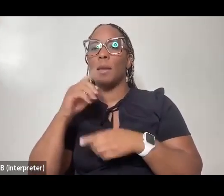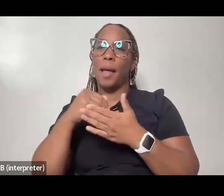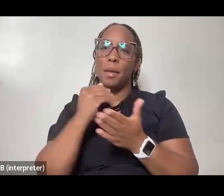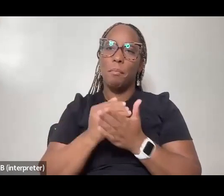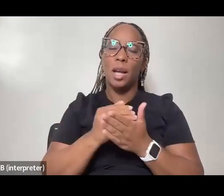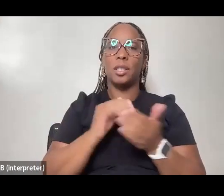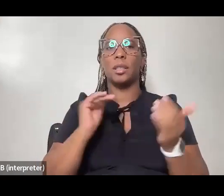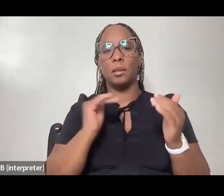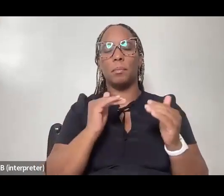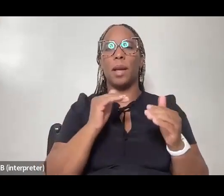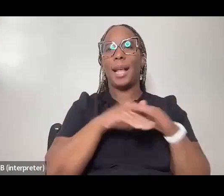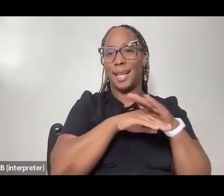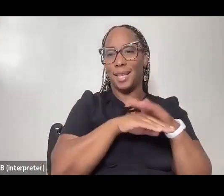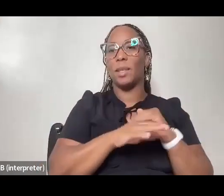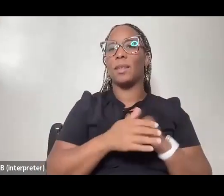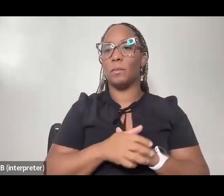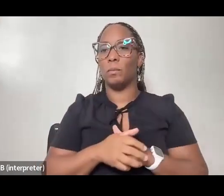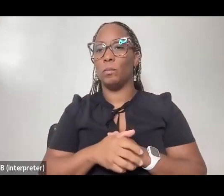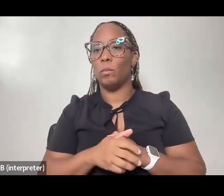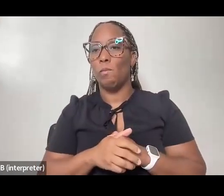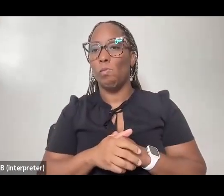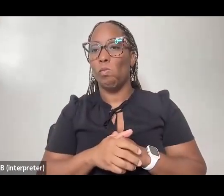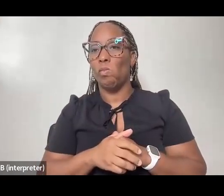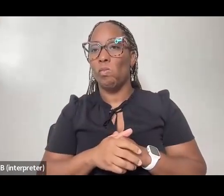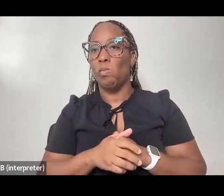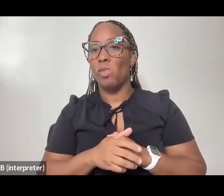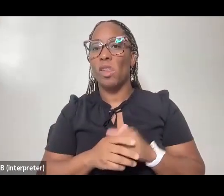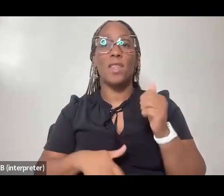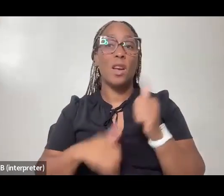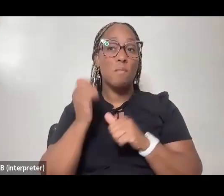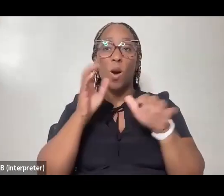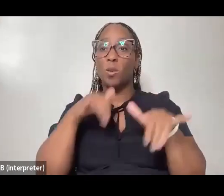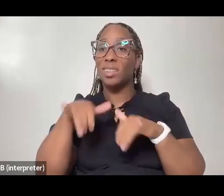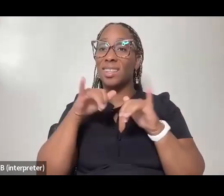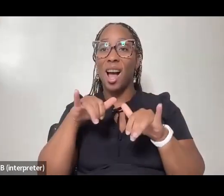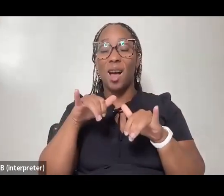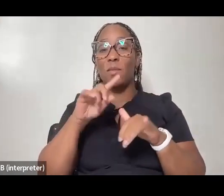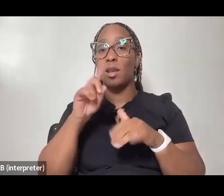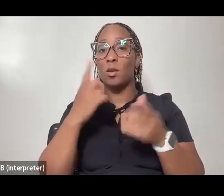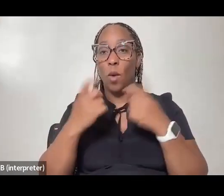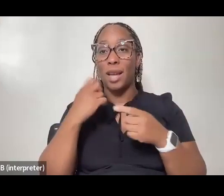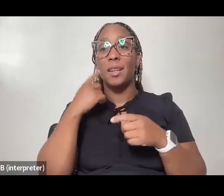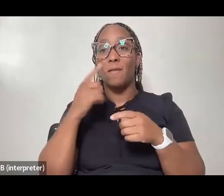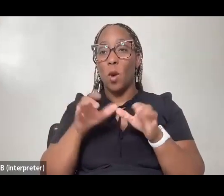accessibility question. >> Chelsea: Yurcak that is the most common question I get for captions because they are not